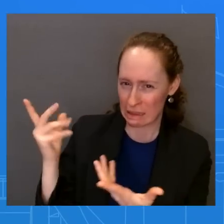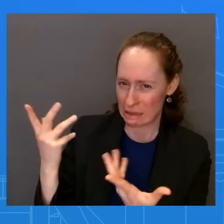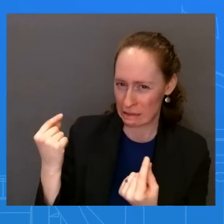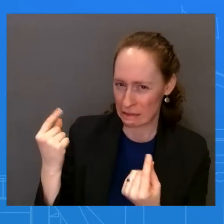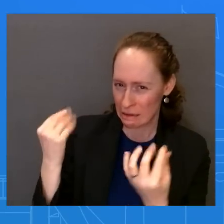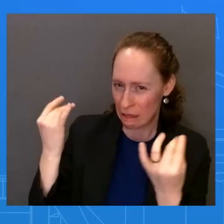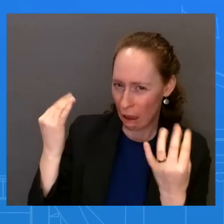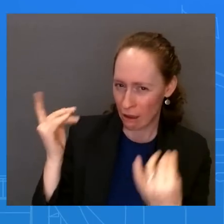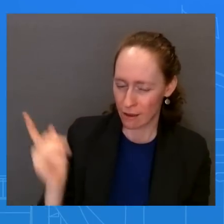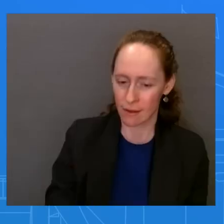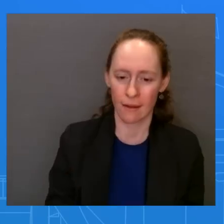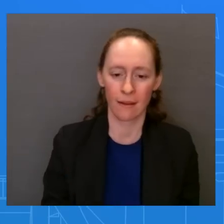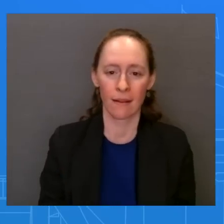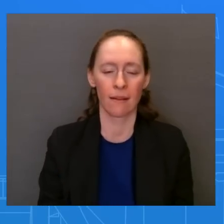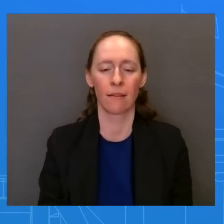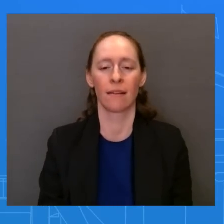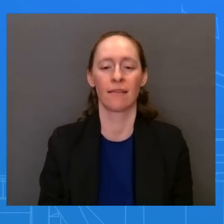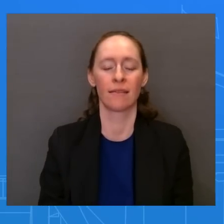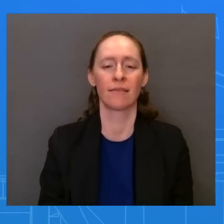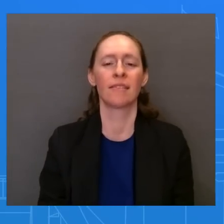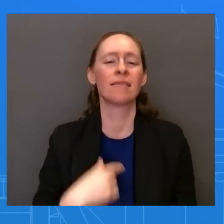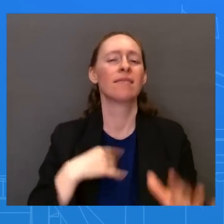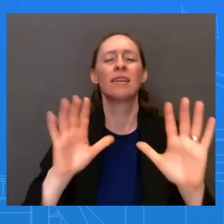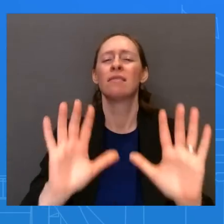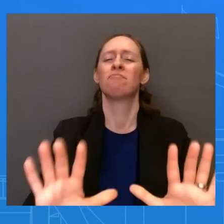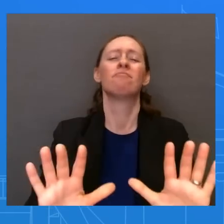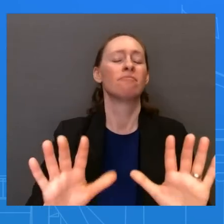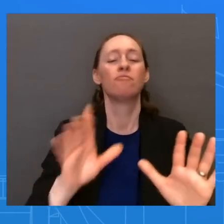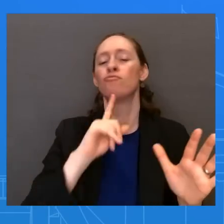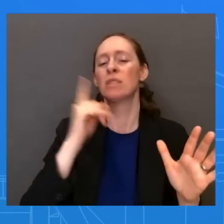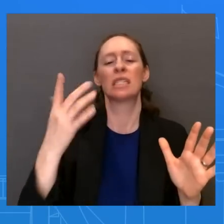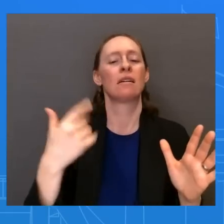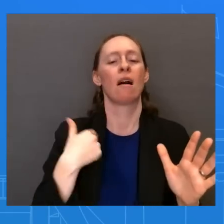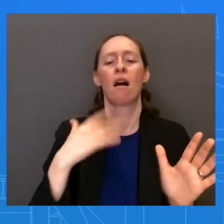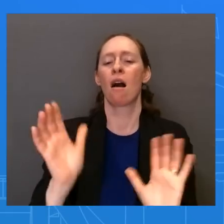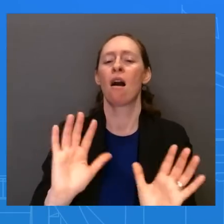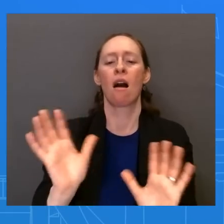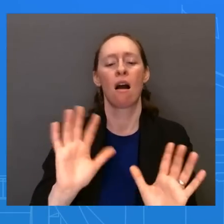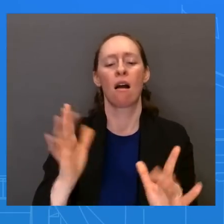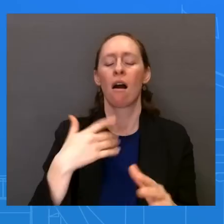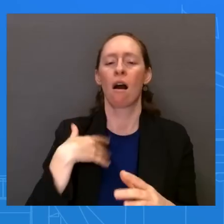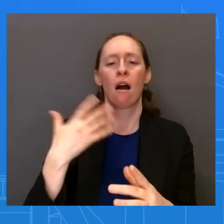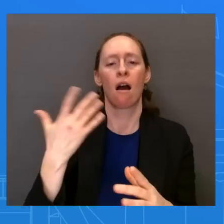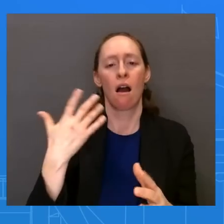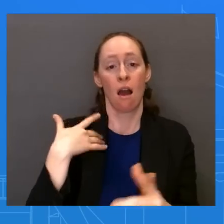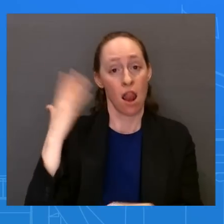as it relates to an ongoing legal matter, I'm going to refer you to the Department of Jus- --